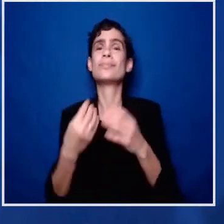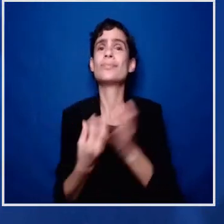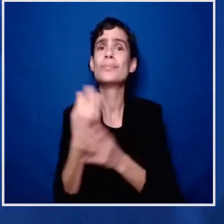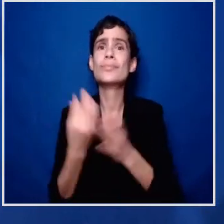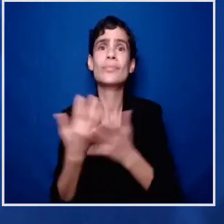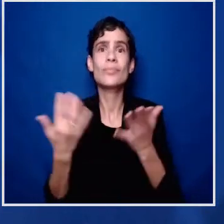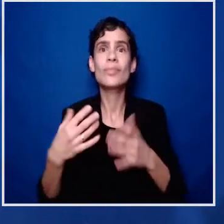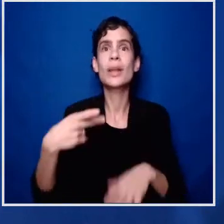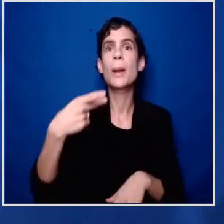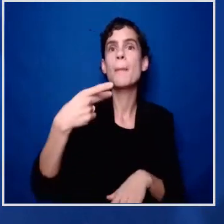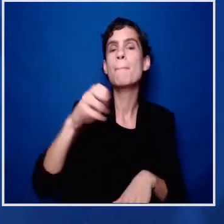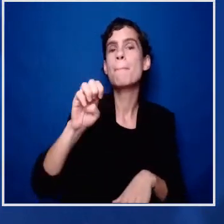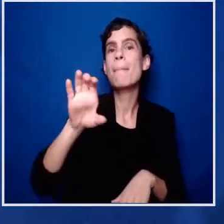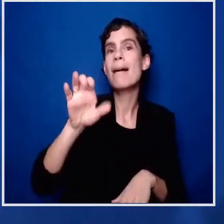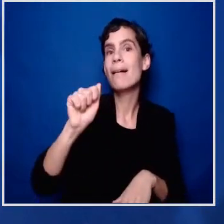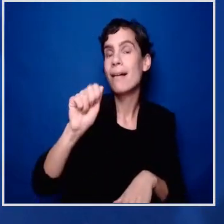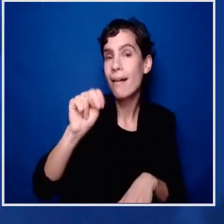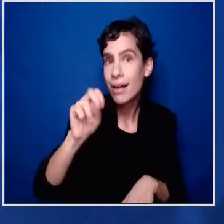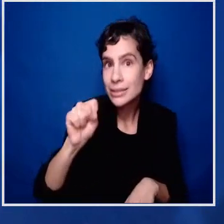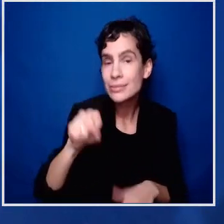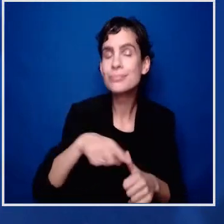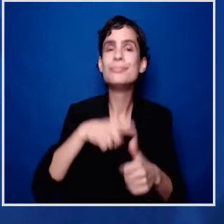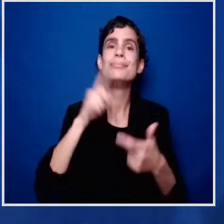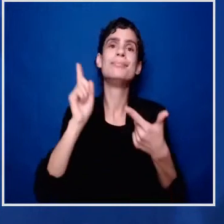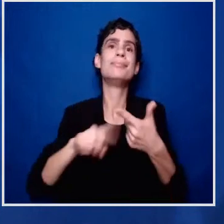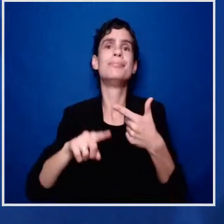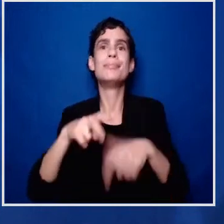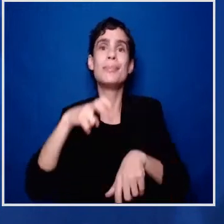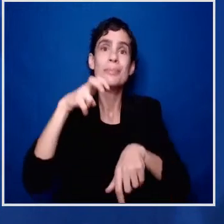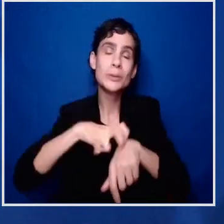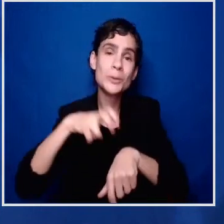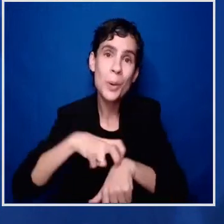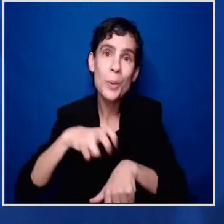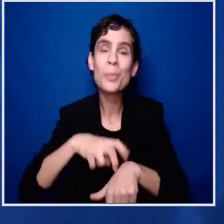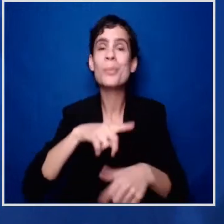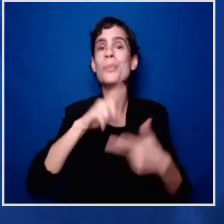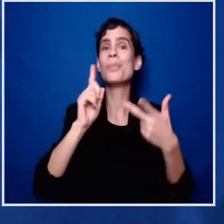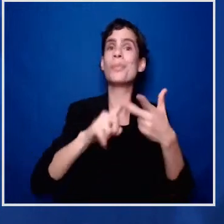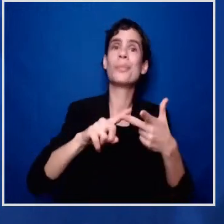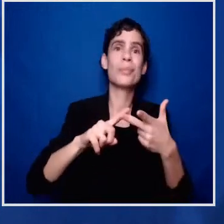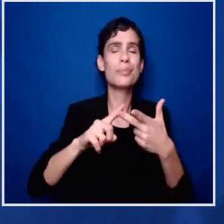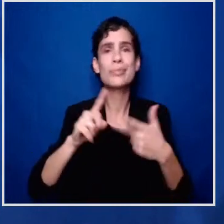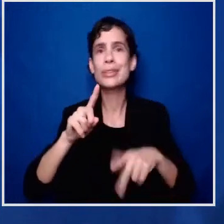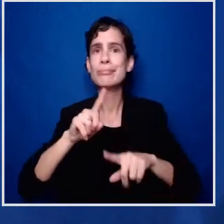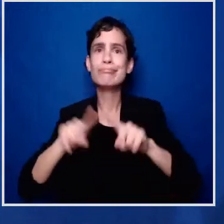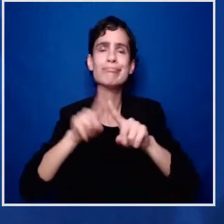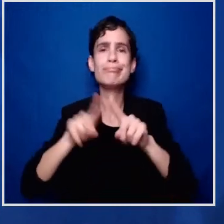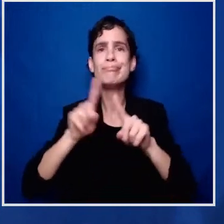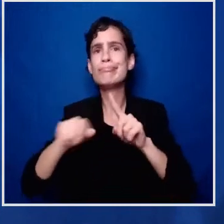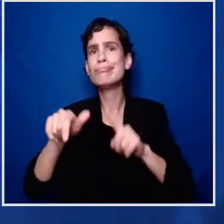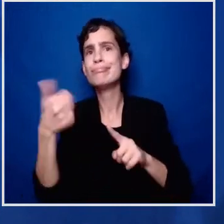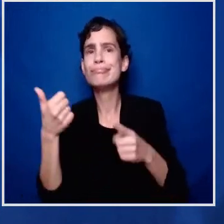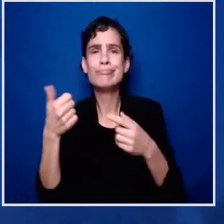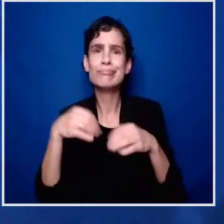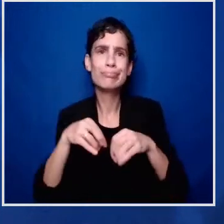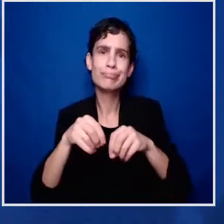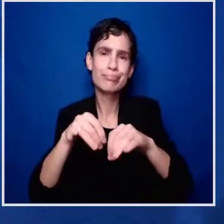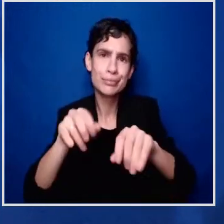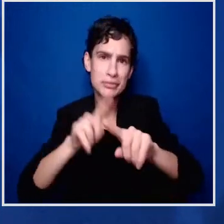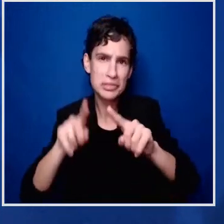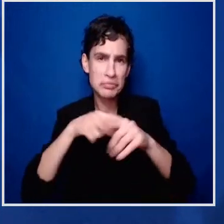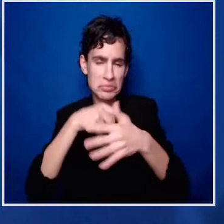AMONG OTHERS OUR FARMS GROW